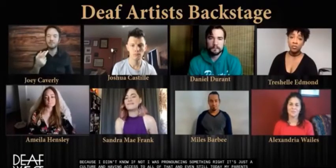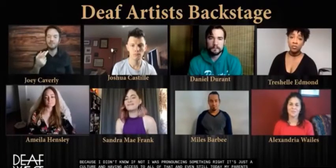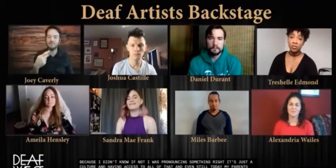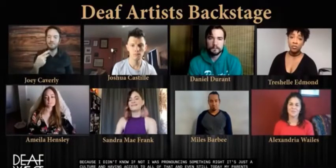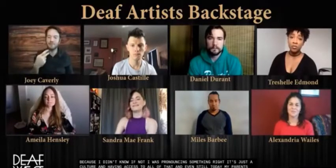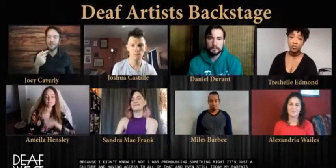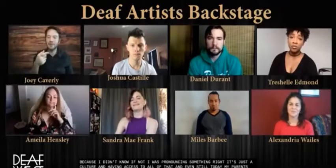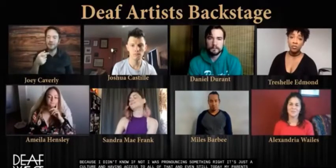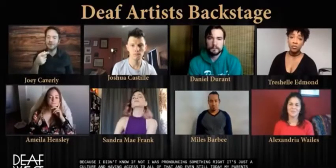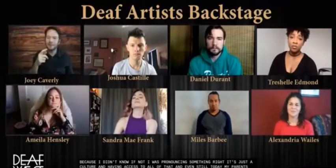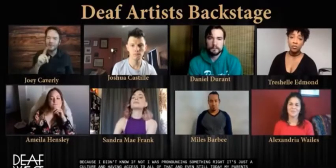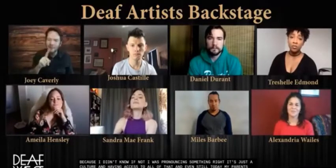Joey: So, I have a question for Josh.